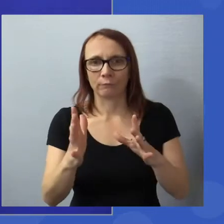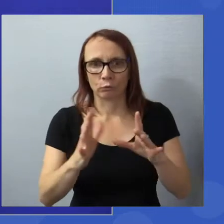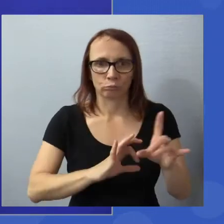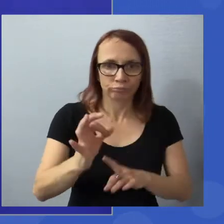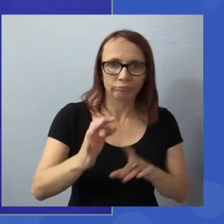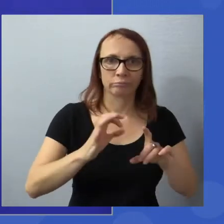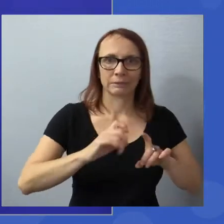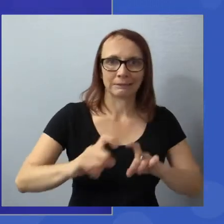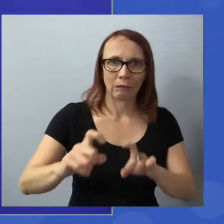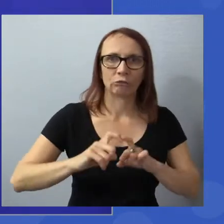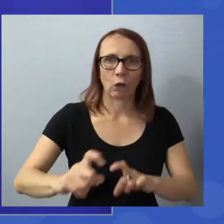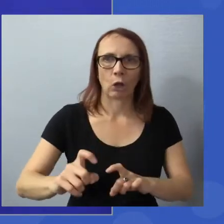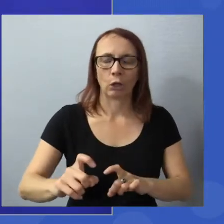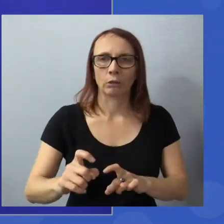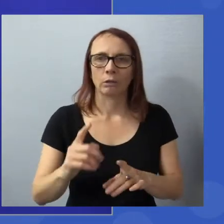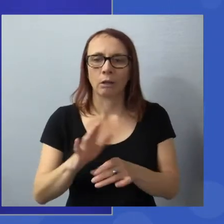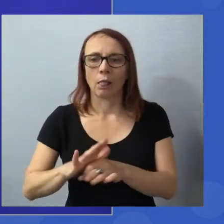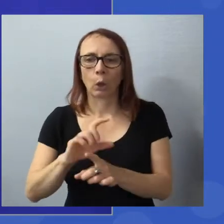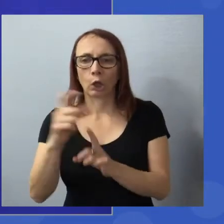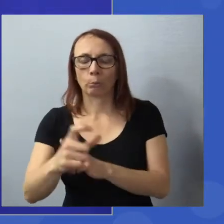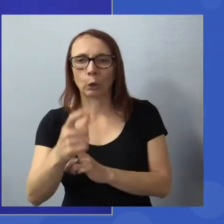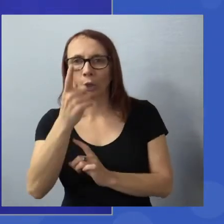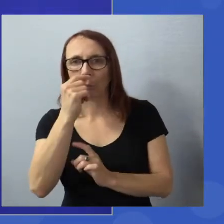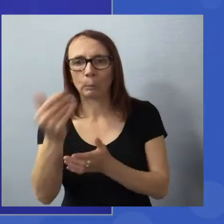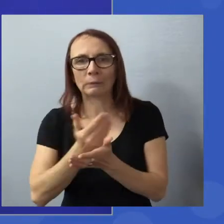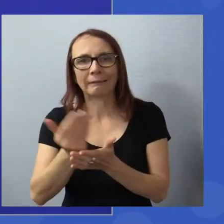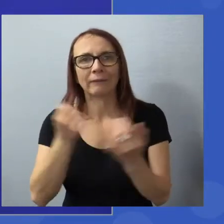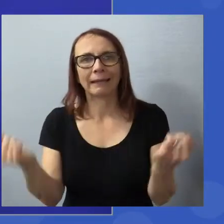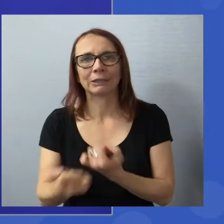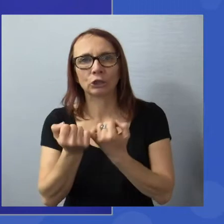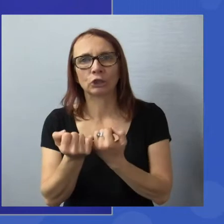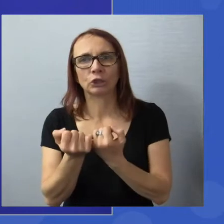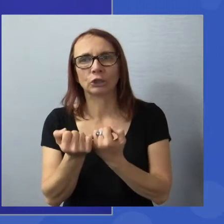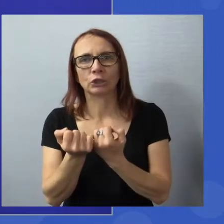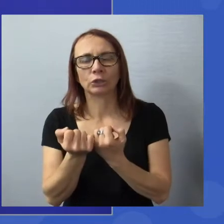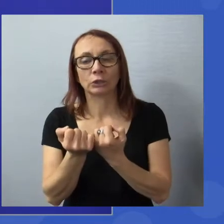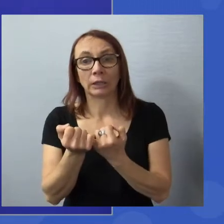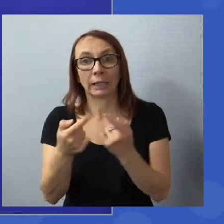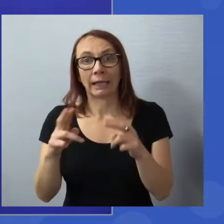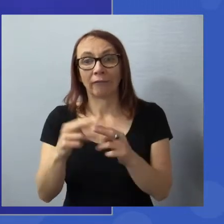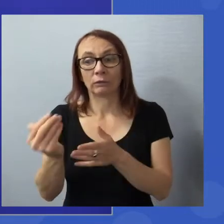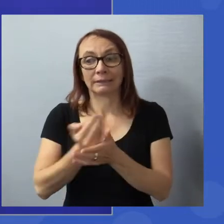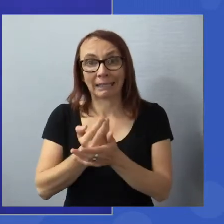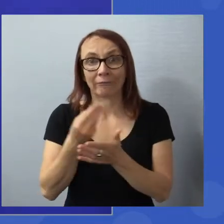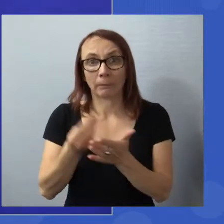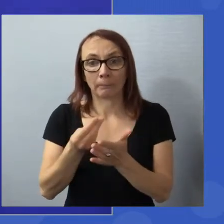that local communities could make become an energy-efficient need to be put back in the community you could build play areas for kids so